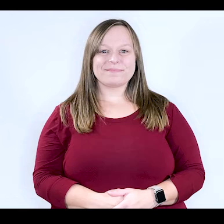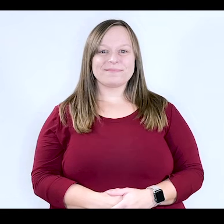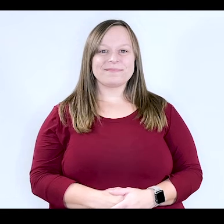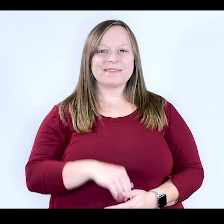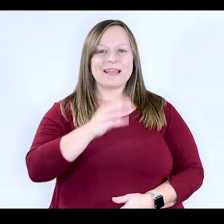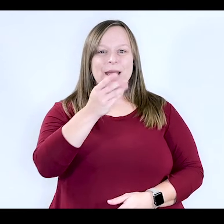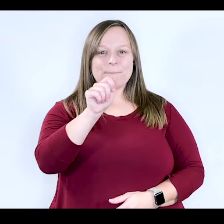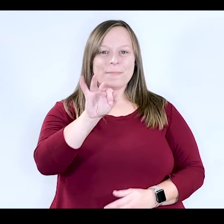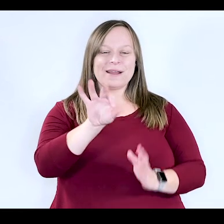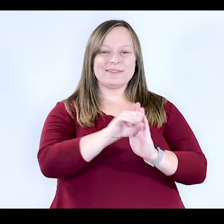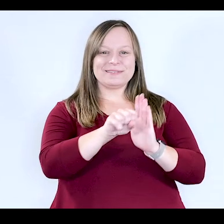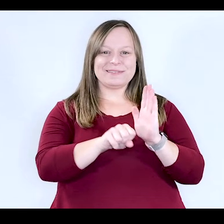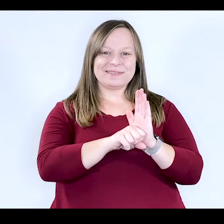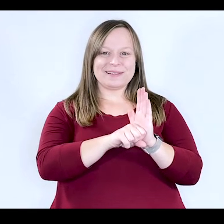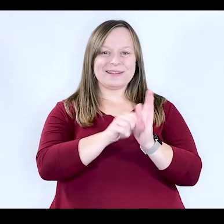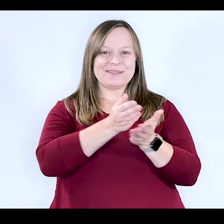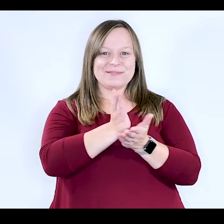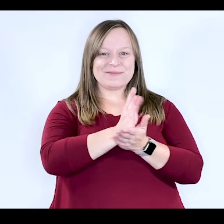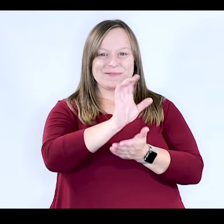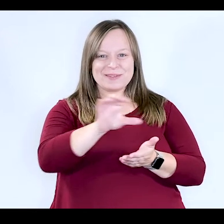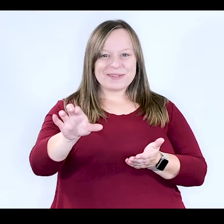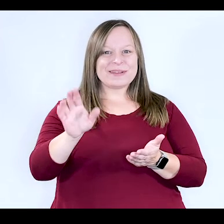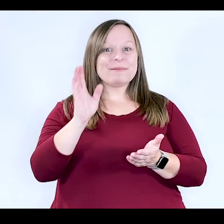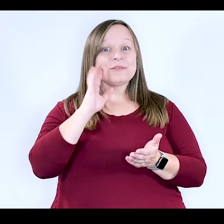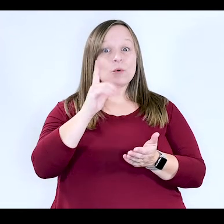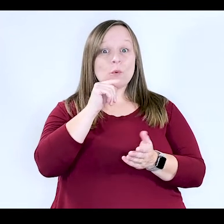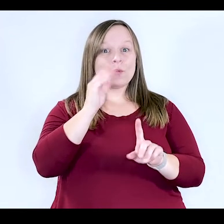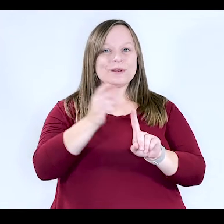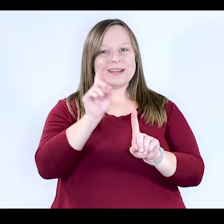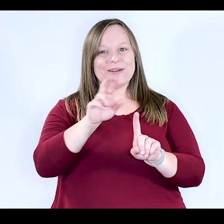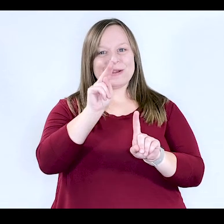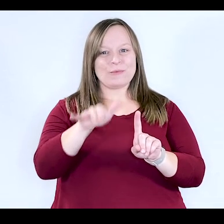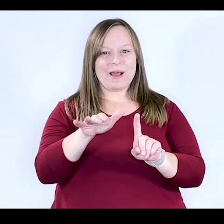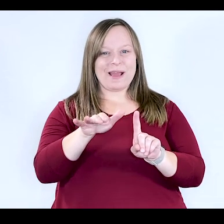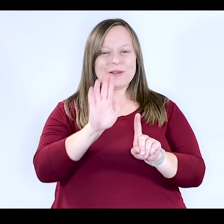Empire State of Rights: Closed Captioned has been brought to you by Disability Rights New